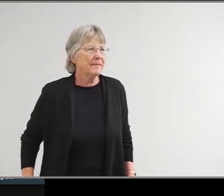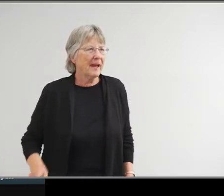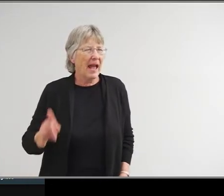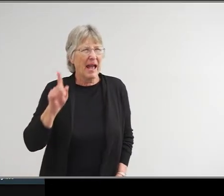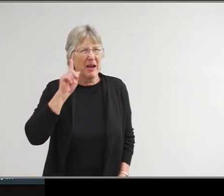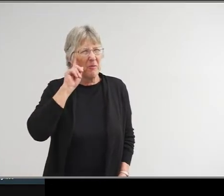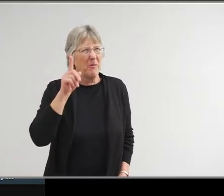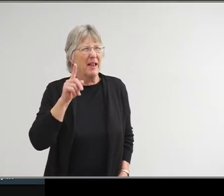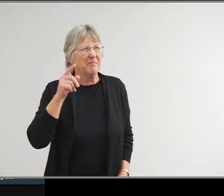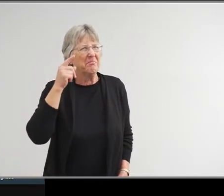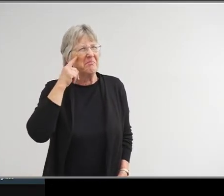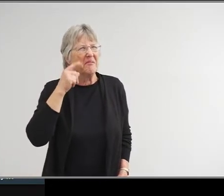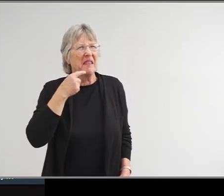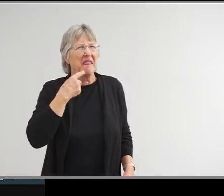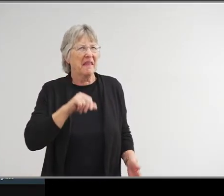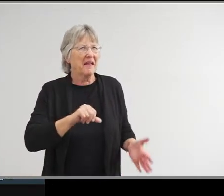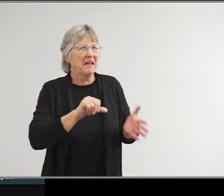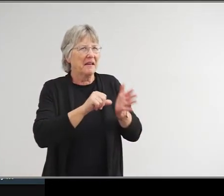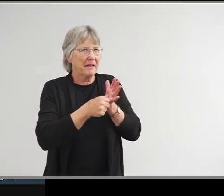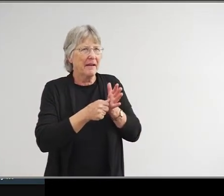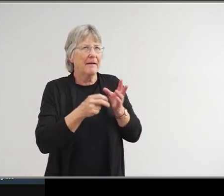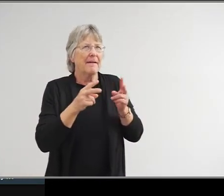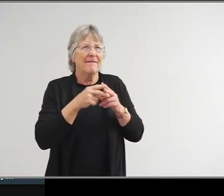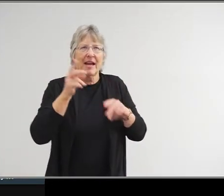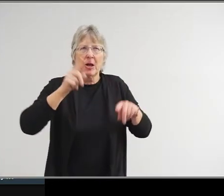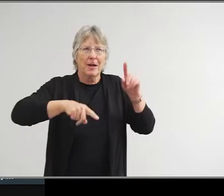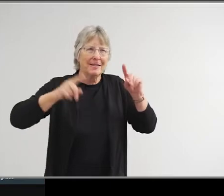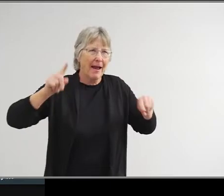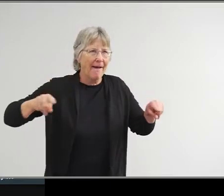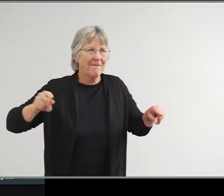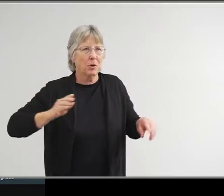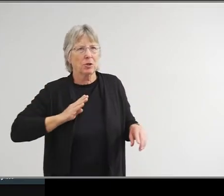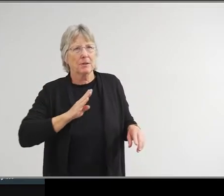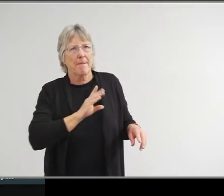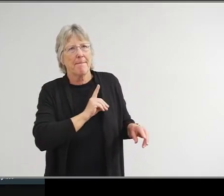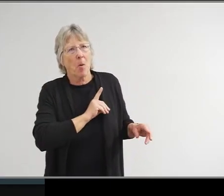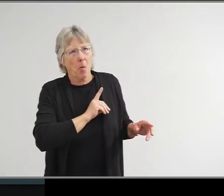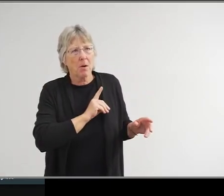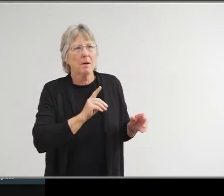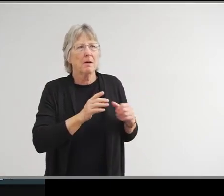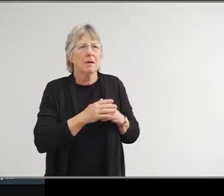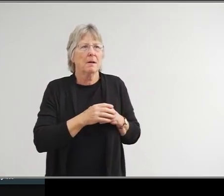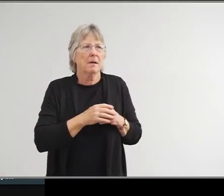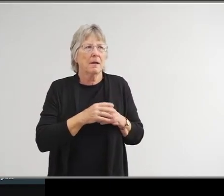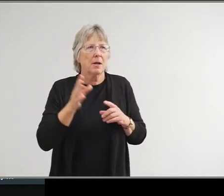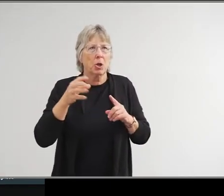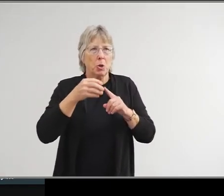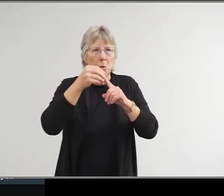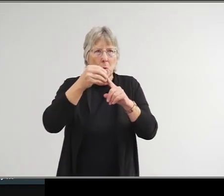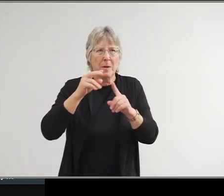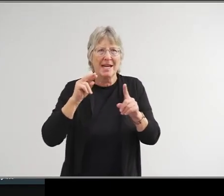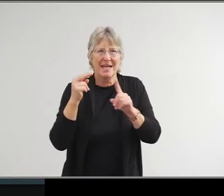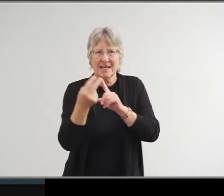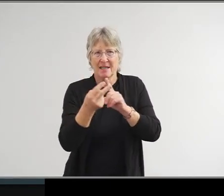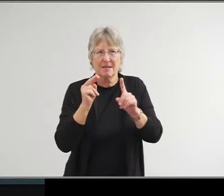that we have a diverse board, that we have these unique perspectives that we bring